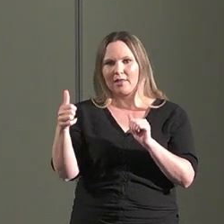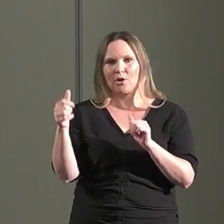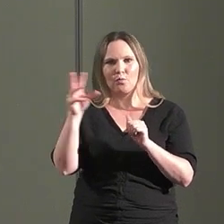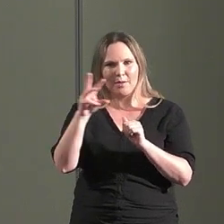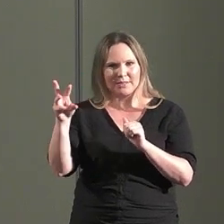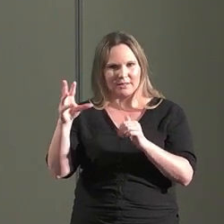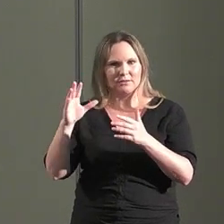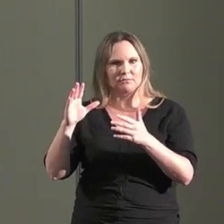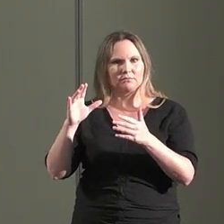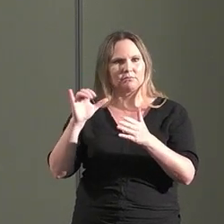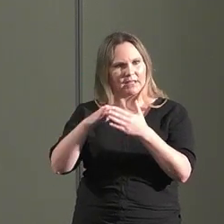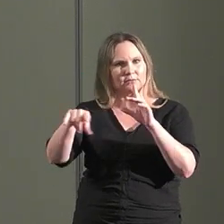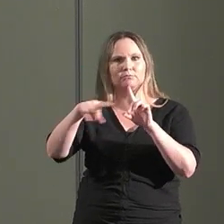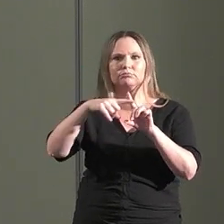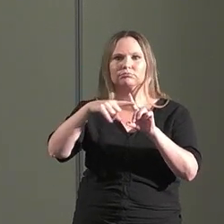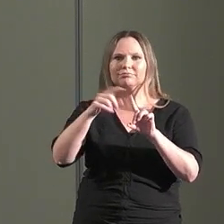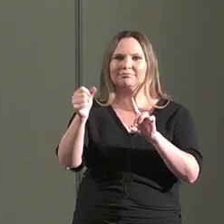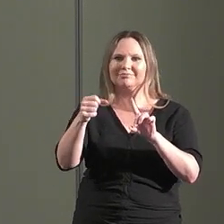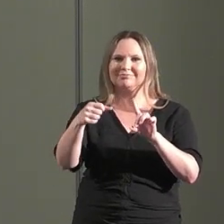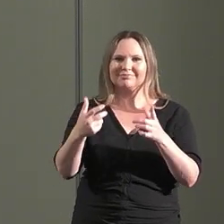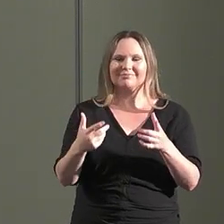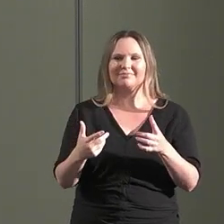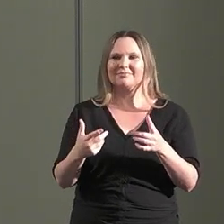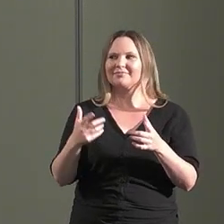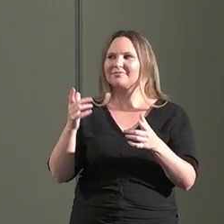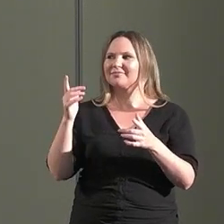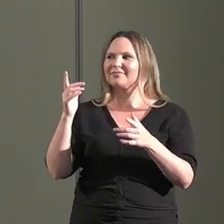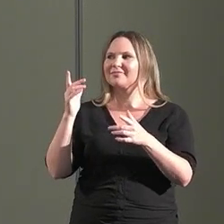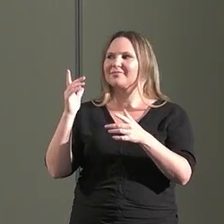That is positive. Something we will talk about this afternoon as well.